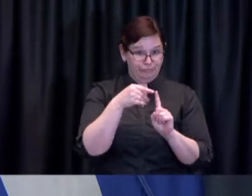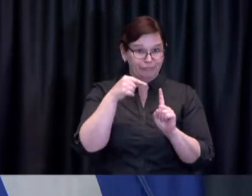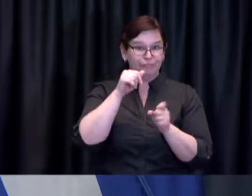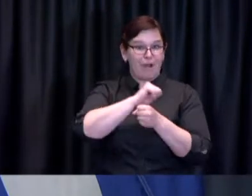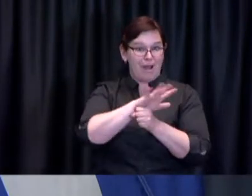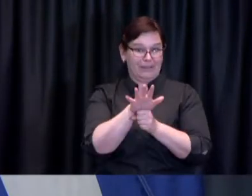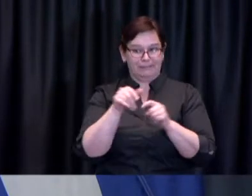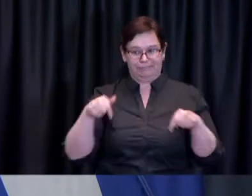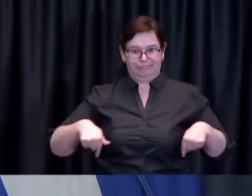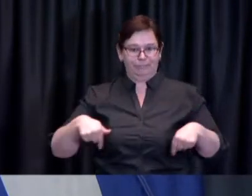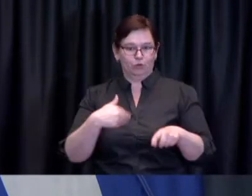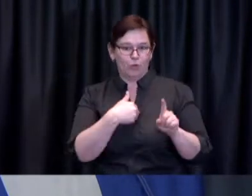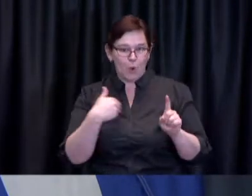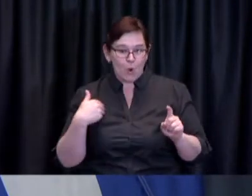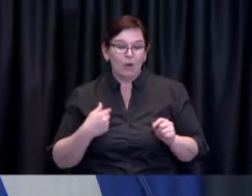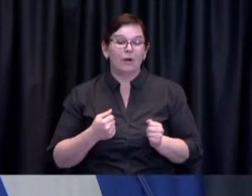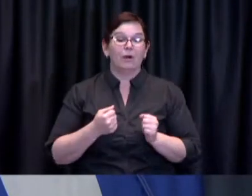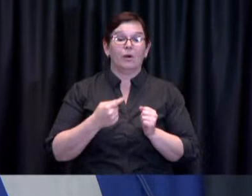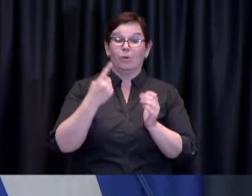1,018 people are in the hospital.